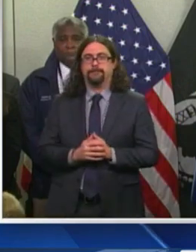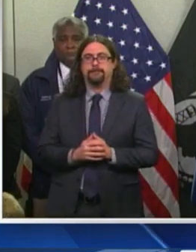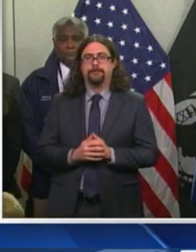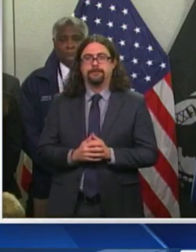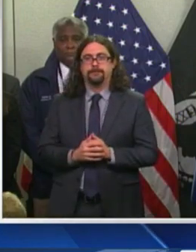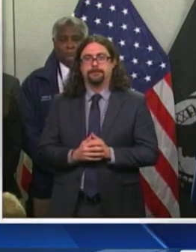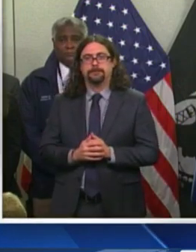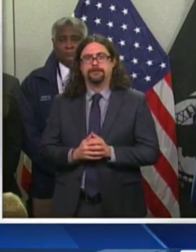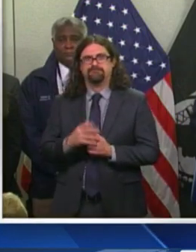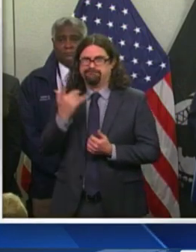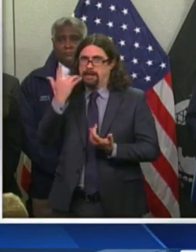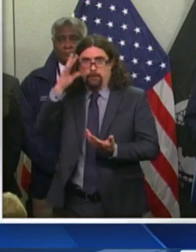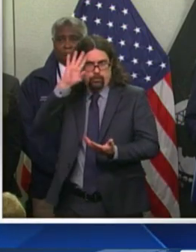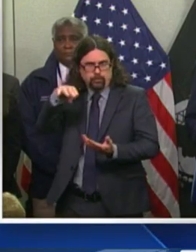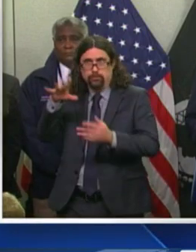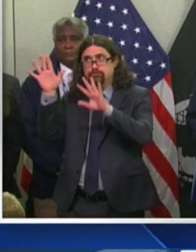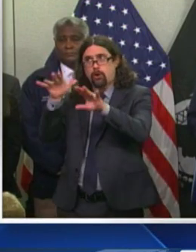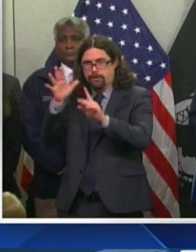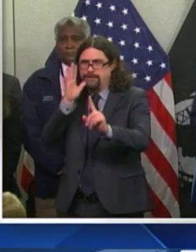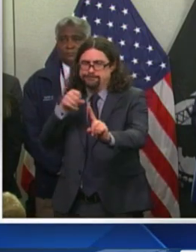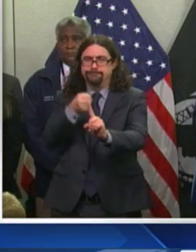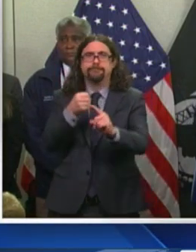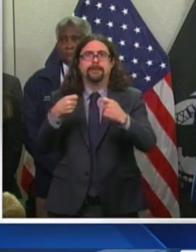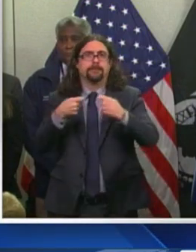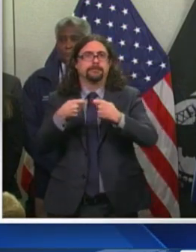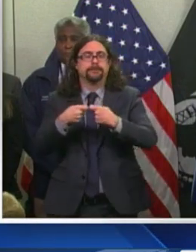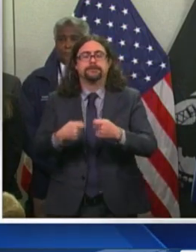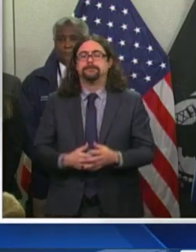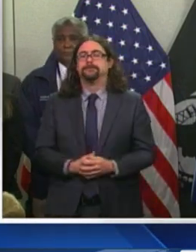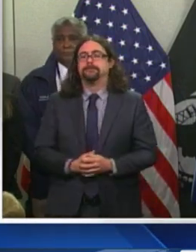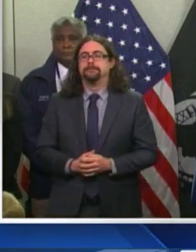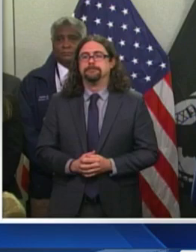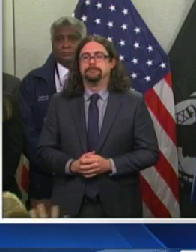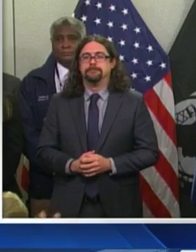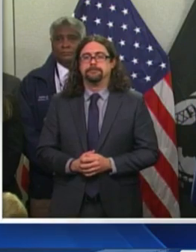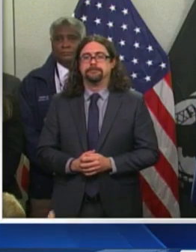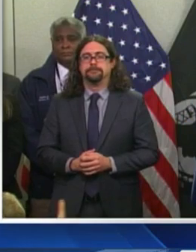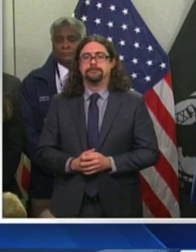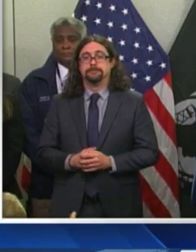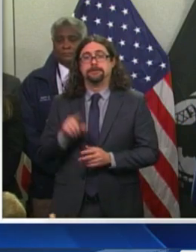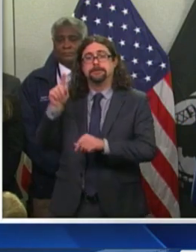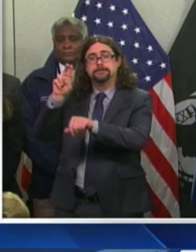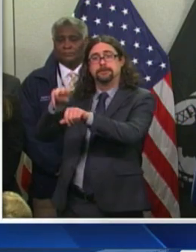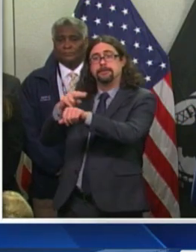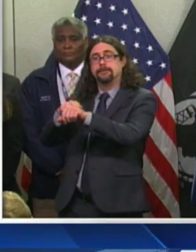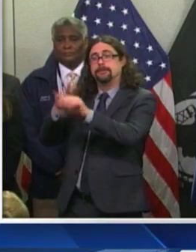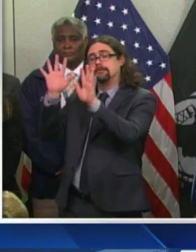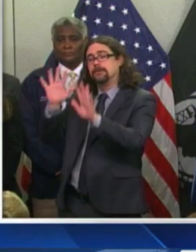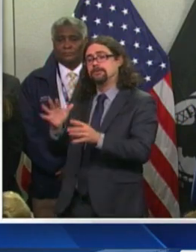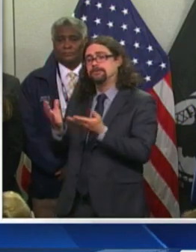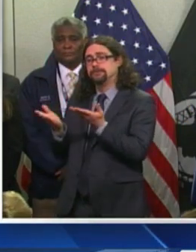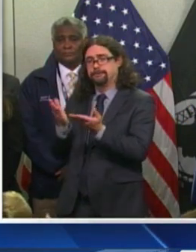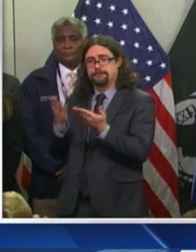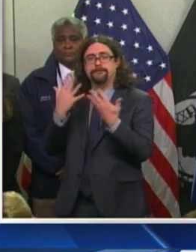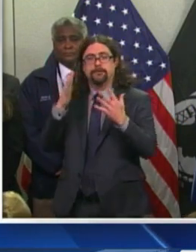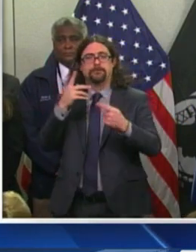OBVIOUSLY WE'RE PAYING CLOSE ATTENTION TO THE IMPACT THIS STORM COULD HAVE. NATIONAL WEATHER SERVICE HAS